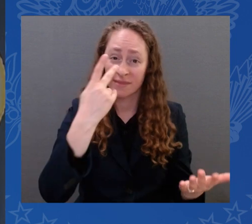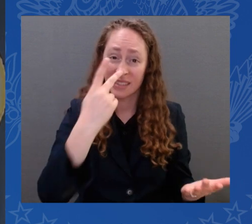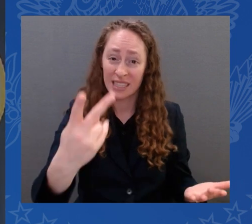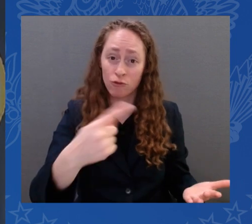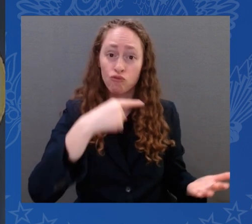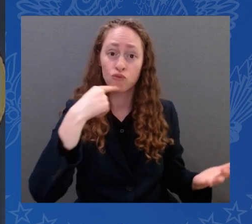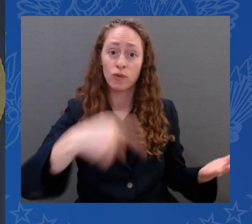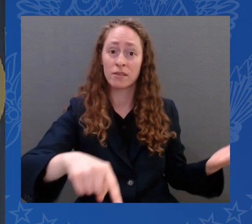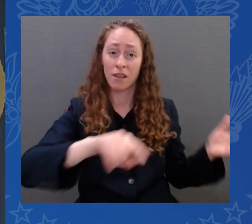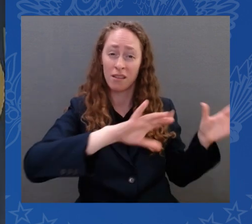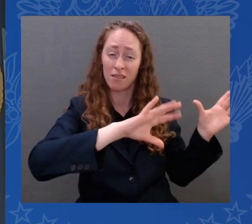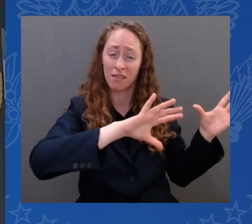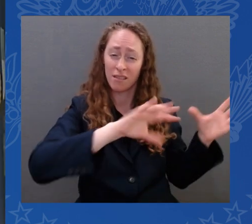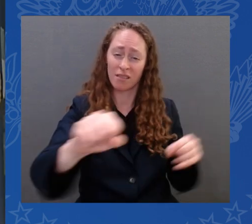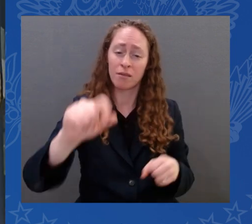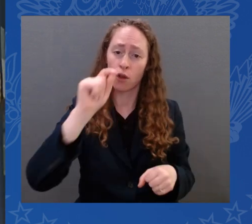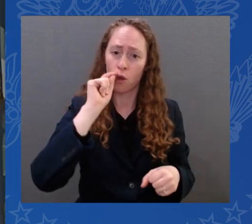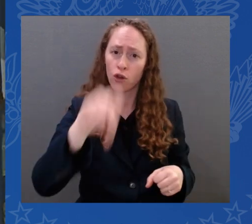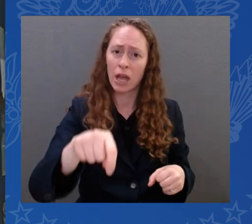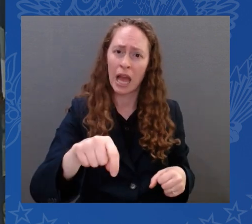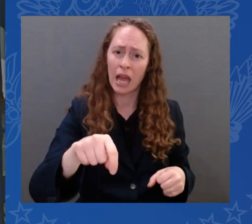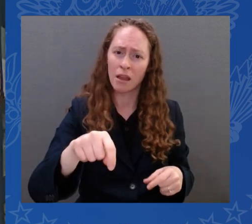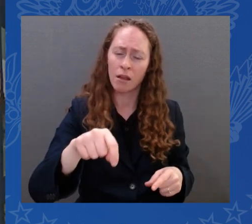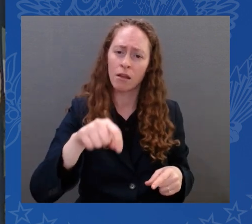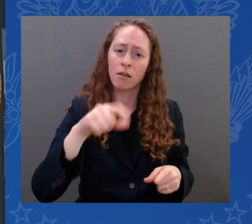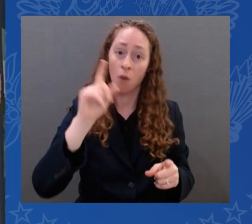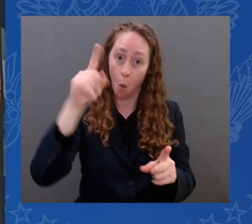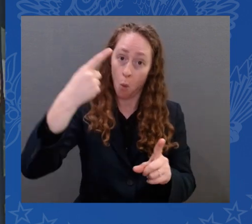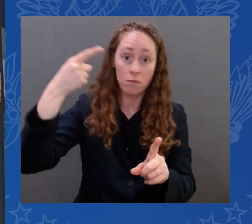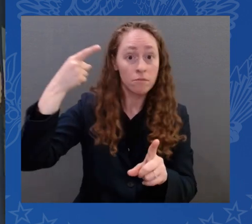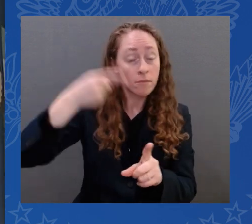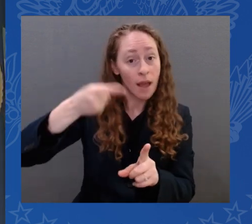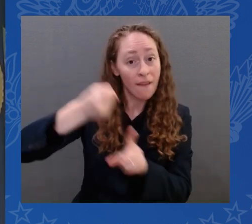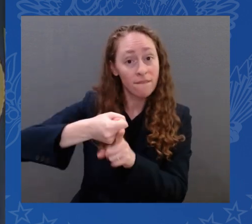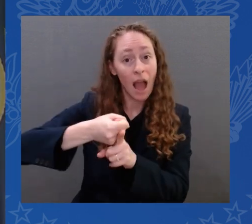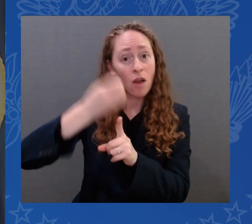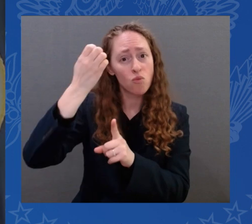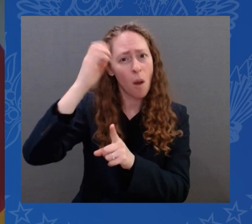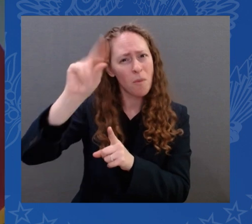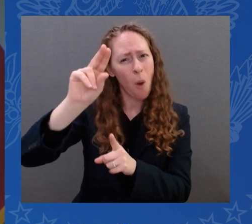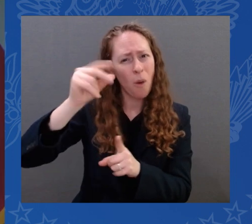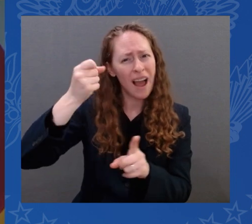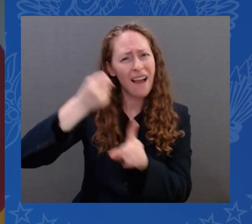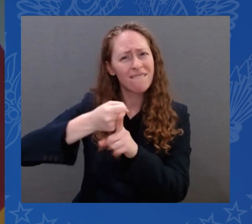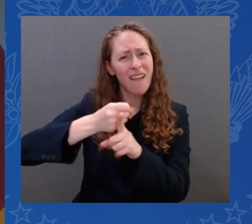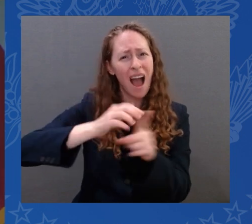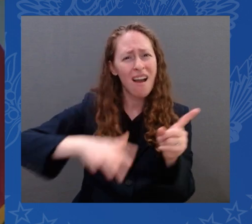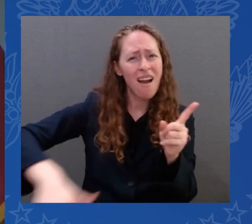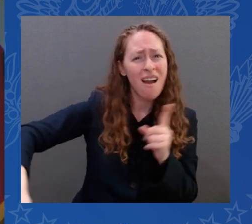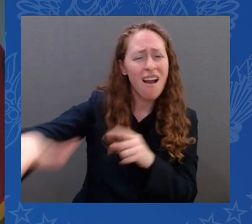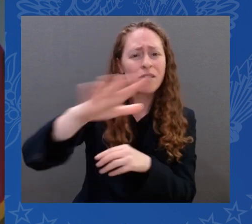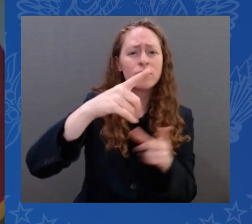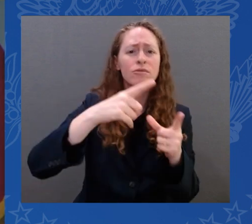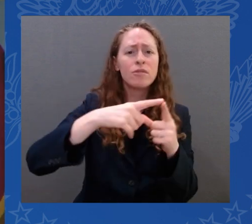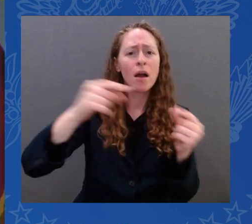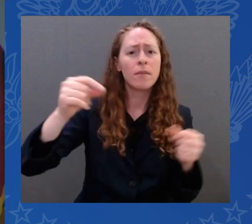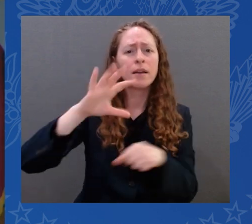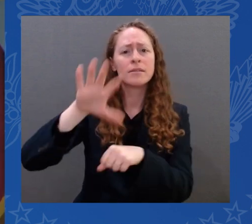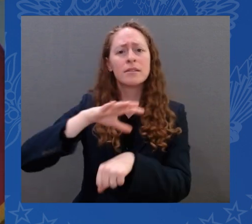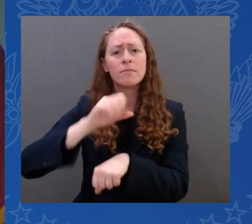New Zealand, and more -- standing with us to impose sanctions on Russia. Australia, sending military aid.